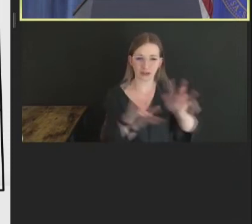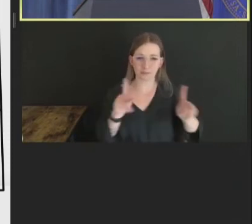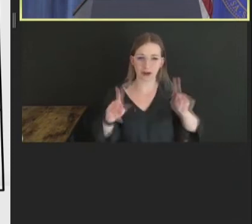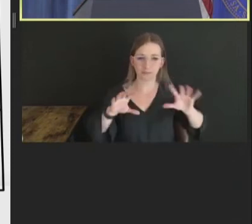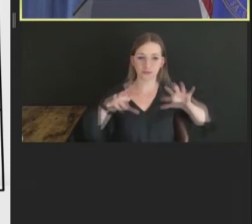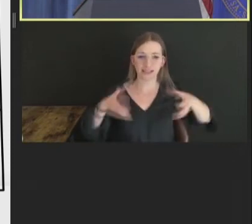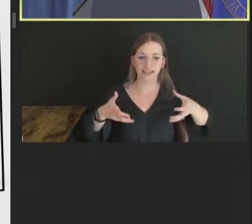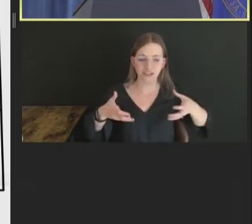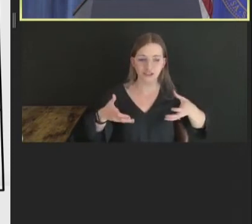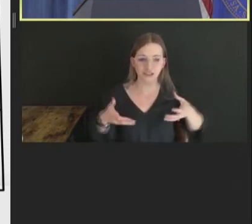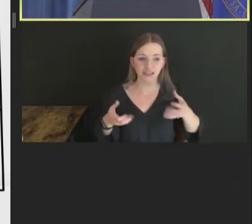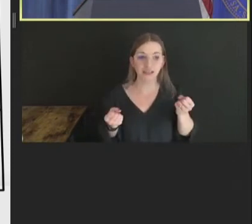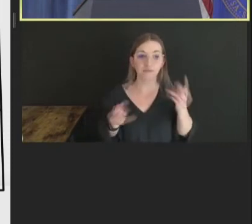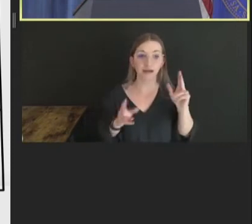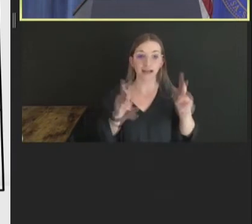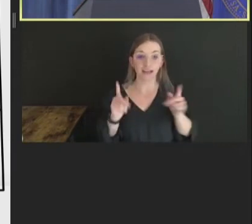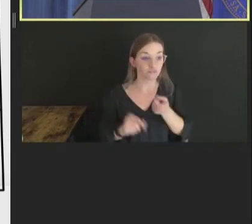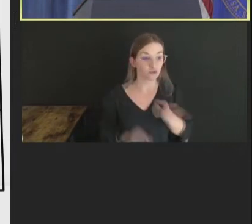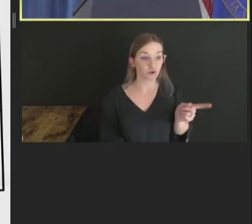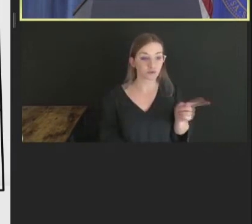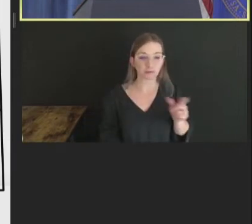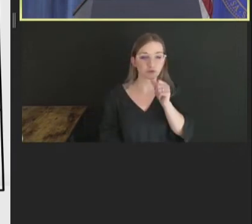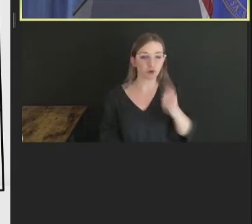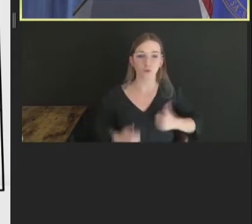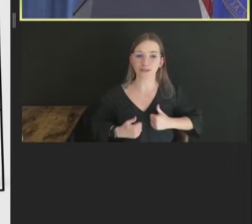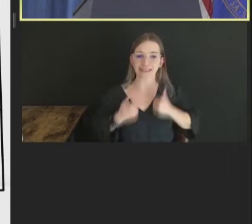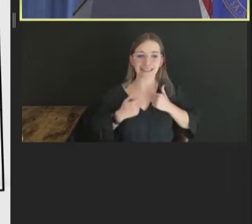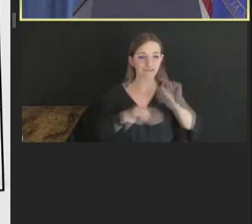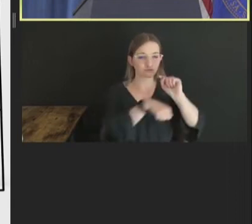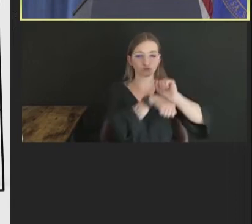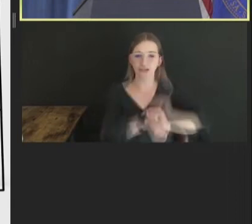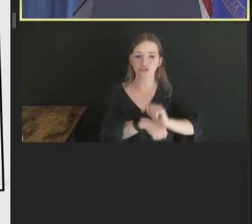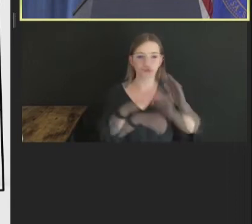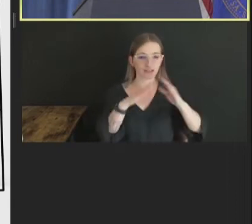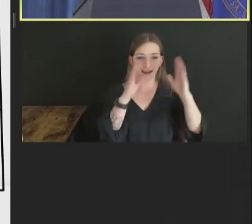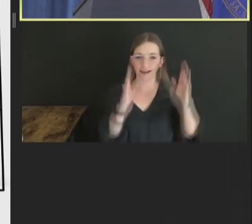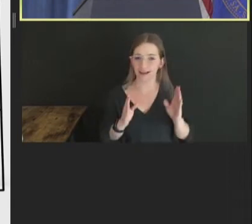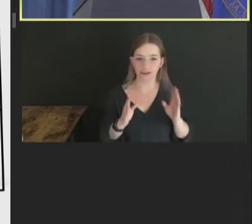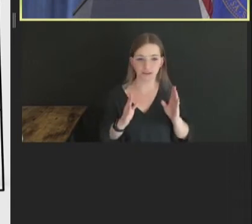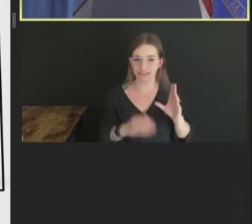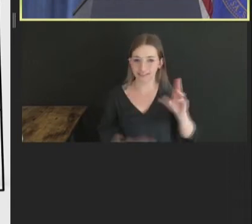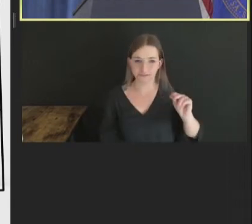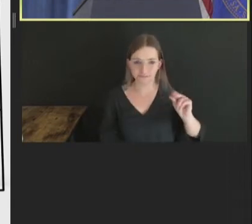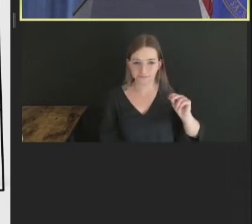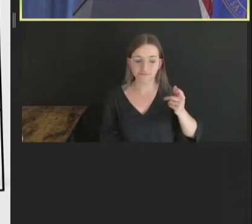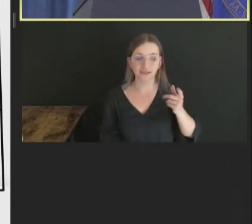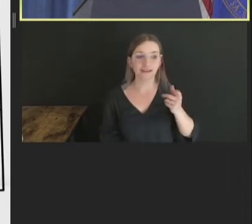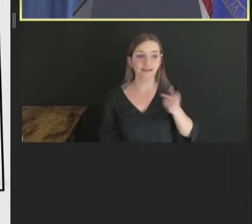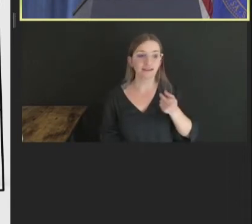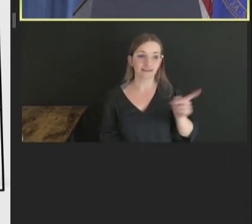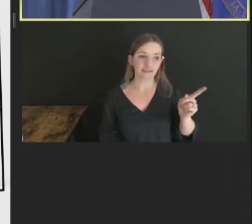live in traditional housing, lots of folks who -- well, just experiencing extreme poverty. And you